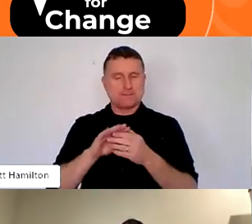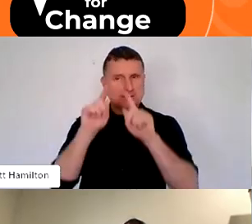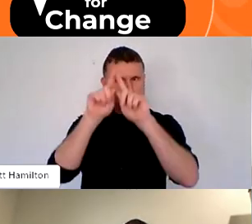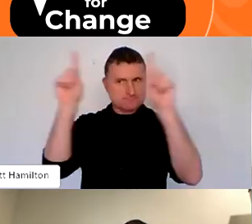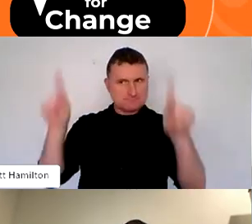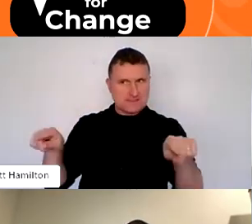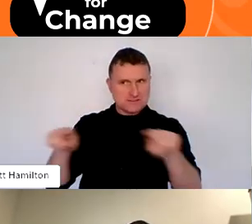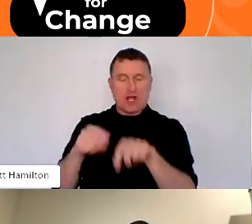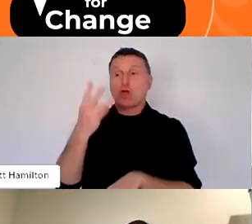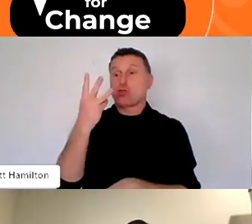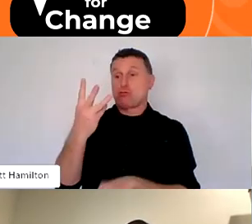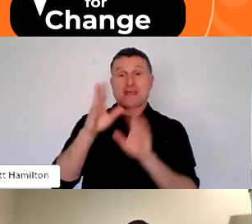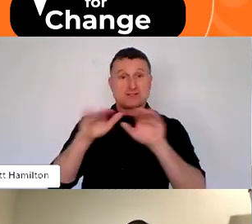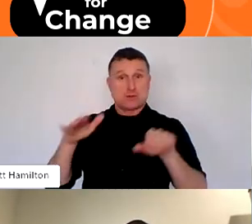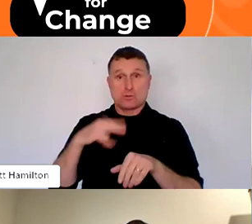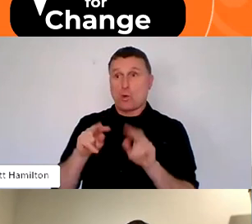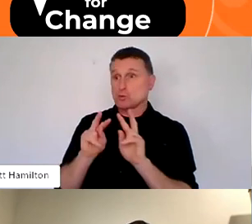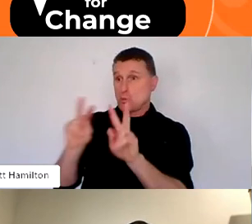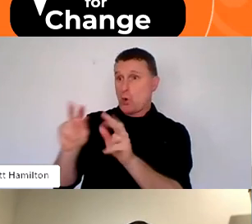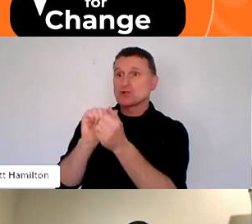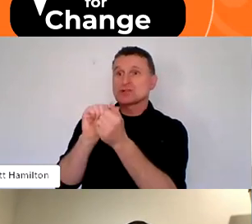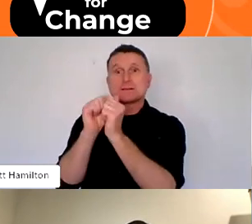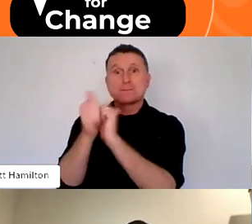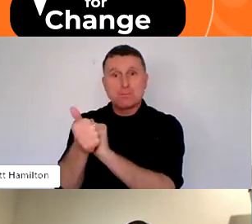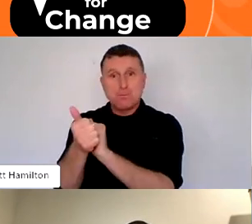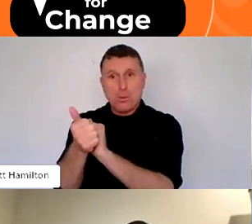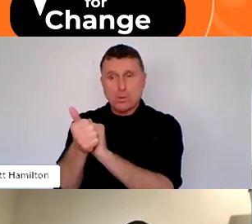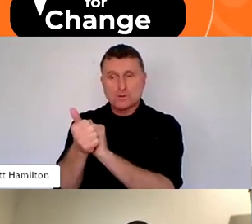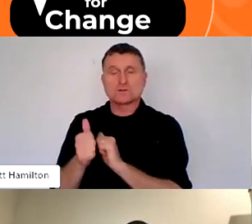The three children are all different heights and they're separated from